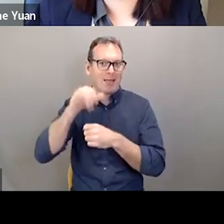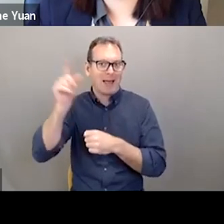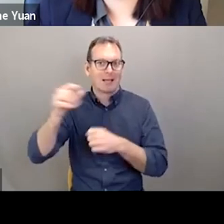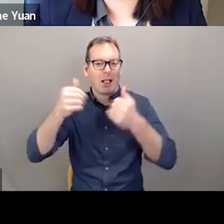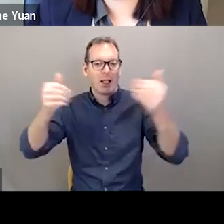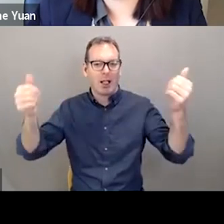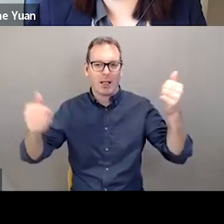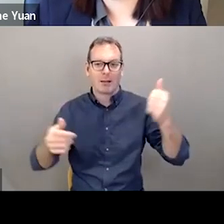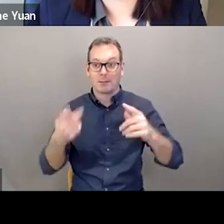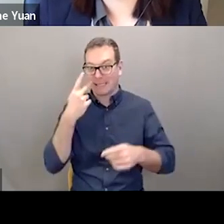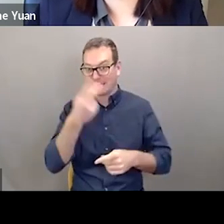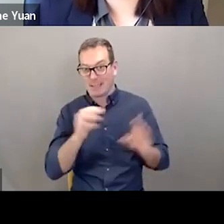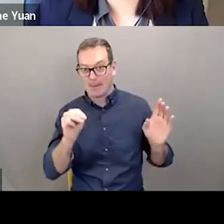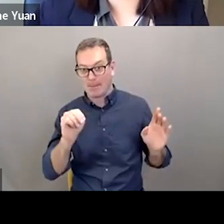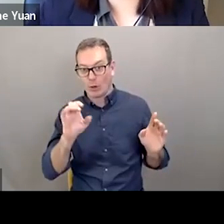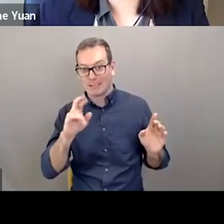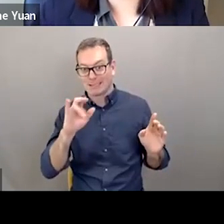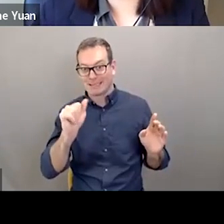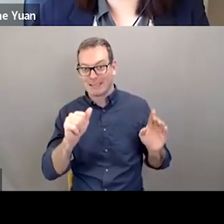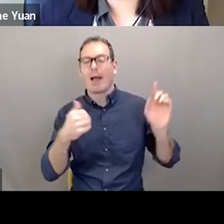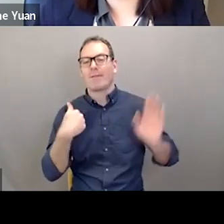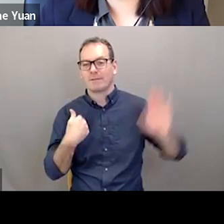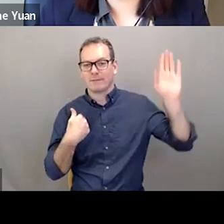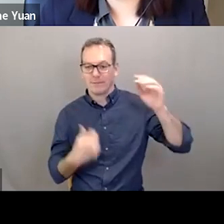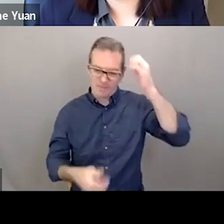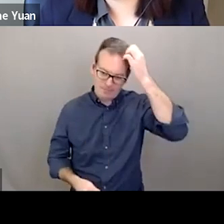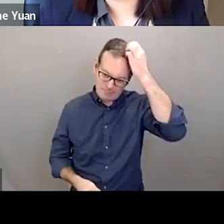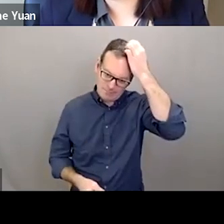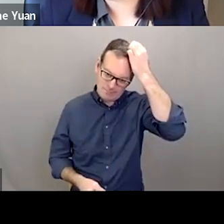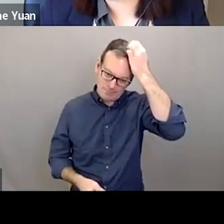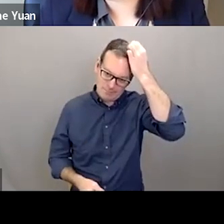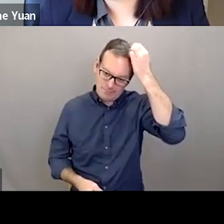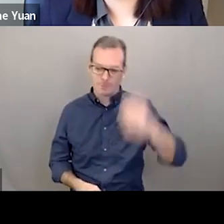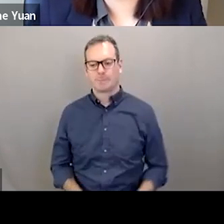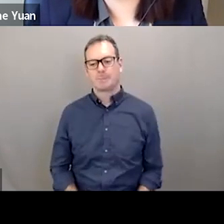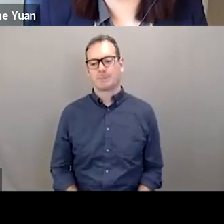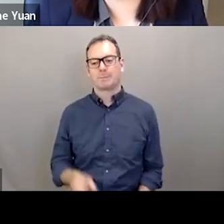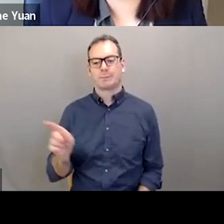Marcy has her hand up so I’ll pause there okay we also have a a question that's just come in